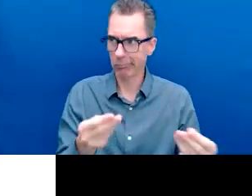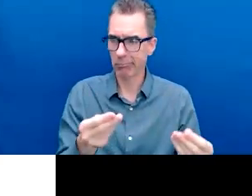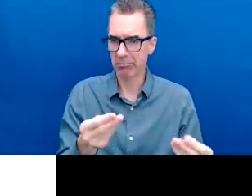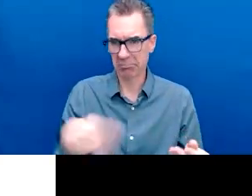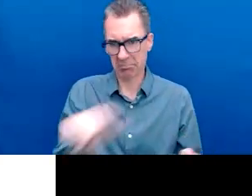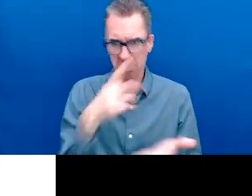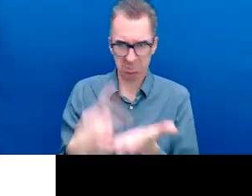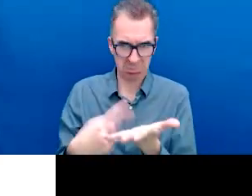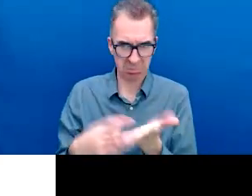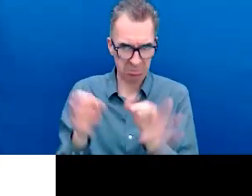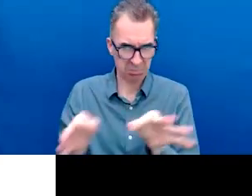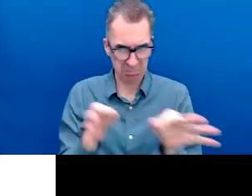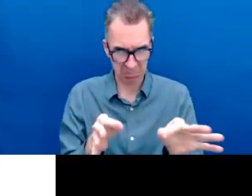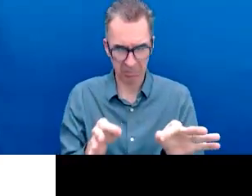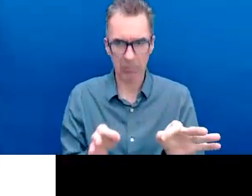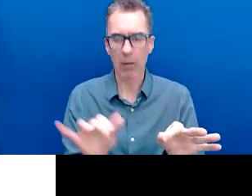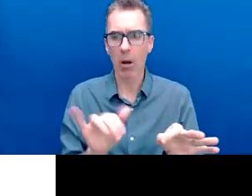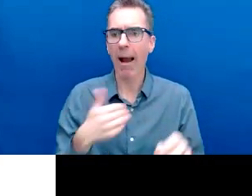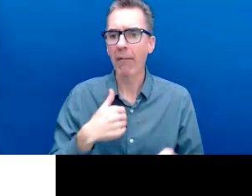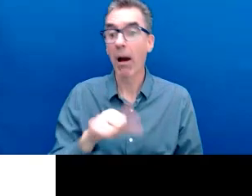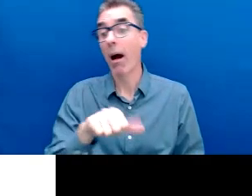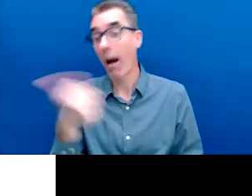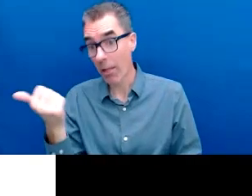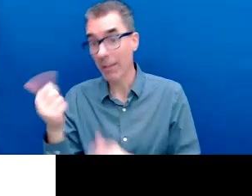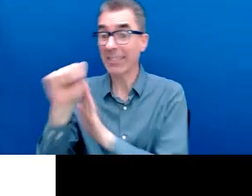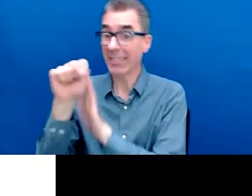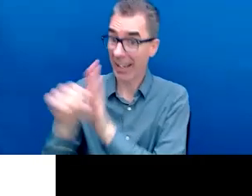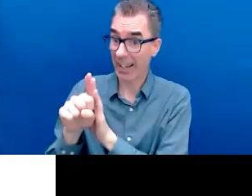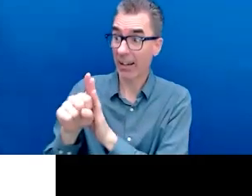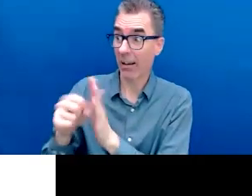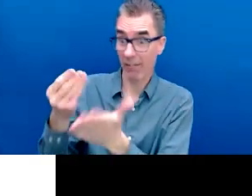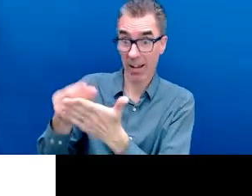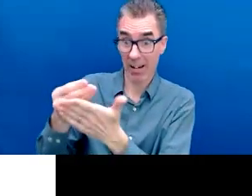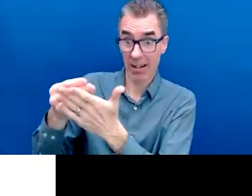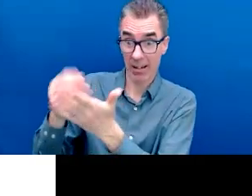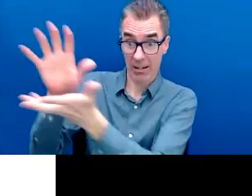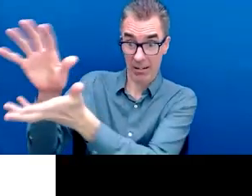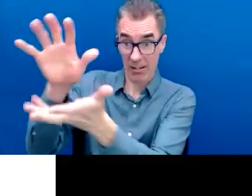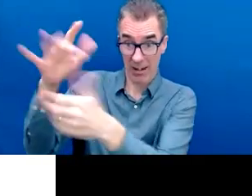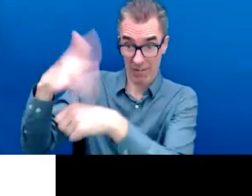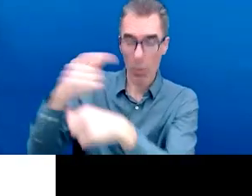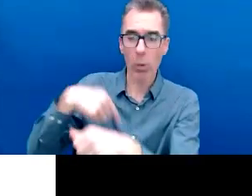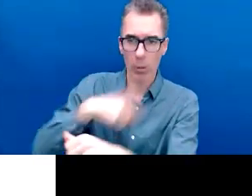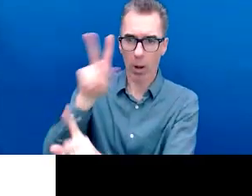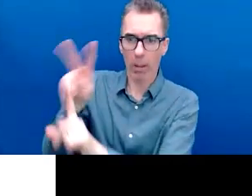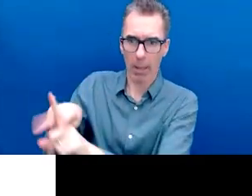some additional state funds that we will be applying for. Oh, I don't know offhand.